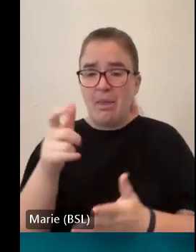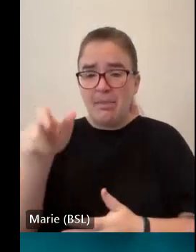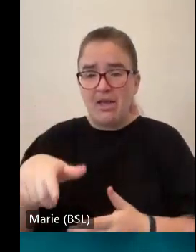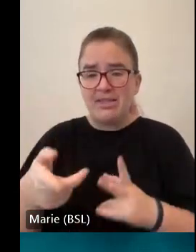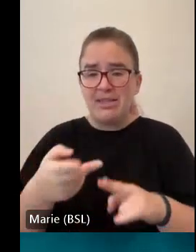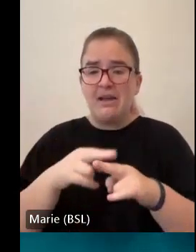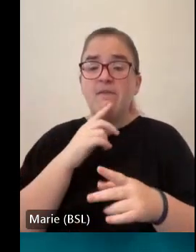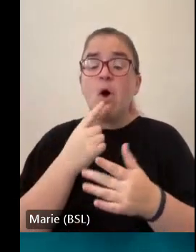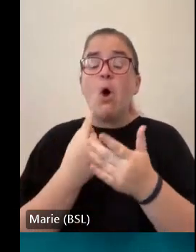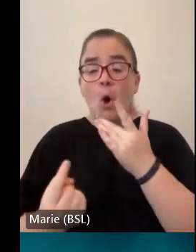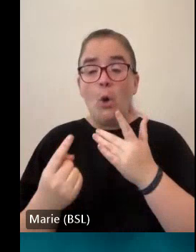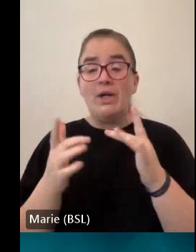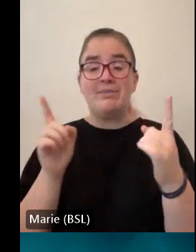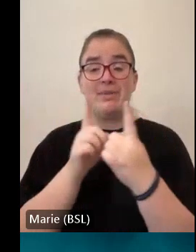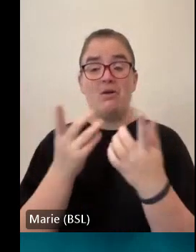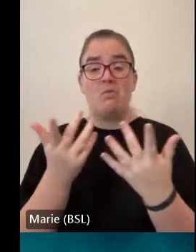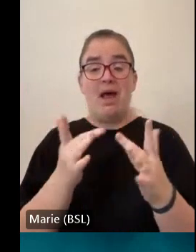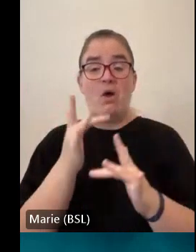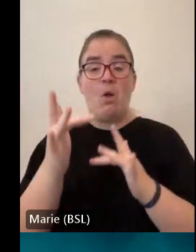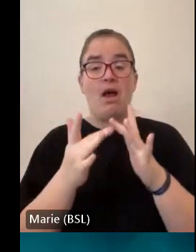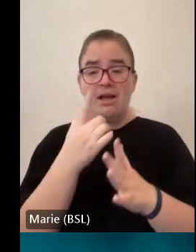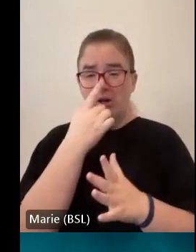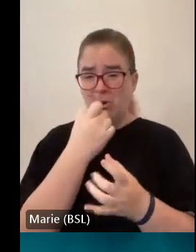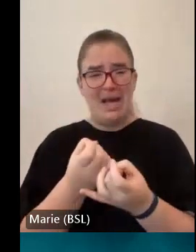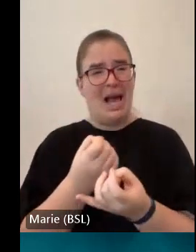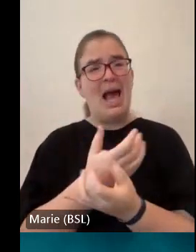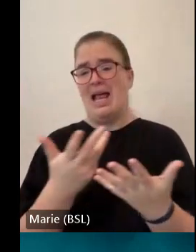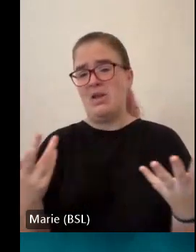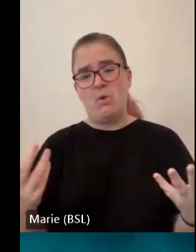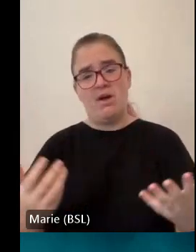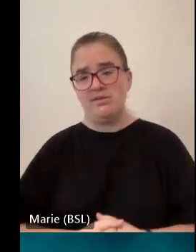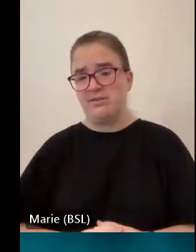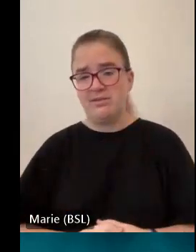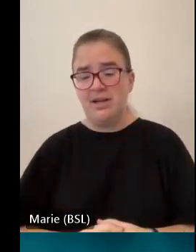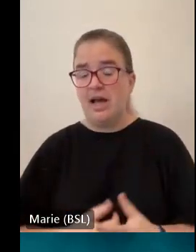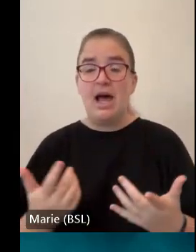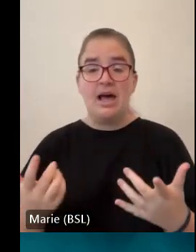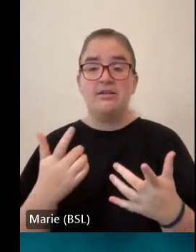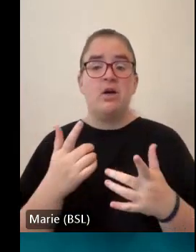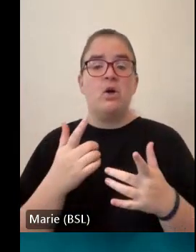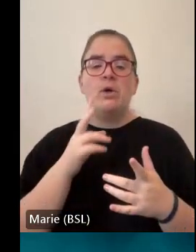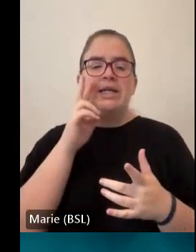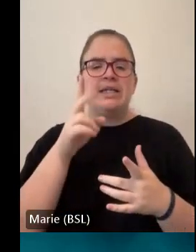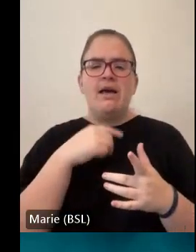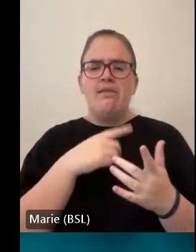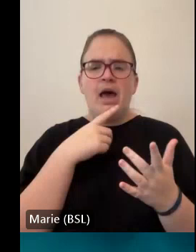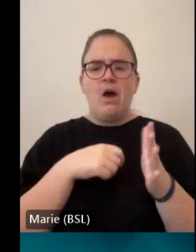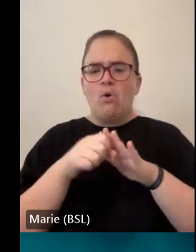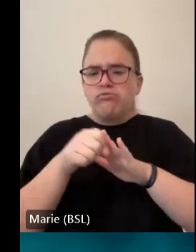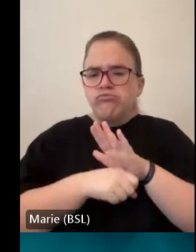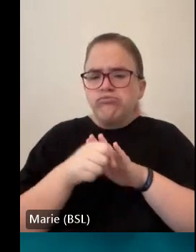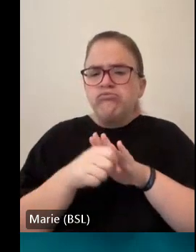If you've only met them online, you they could still be anybody. Umm. And we often see people they scan in their passports, they